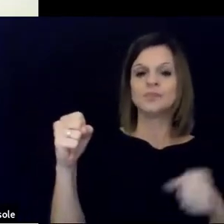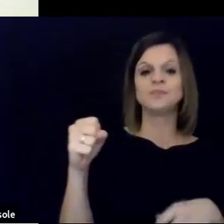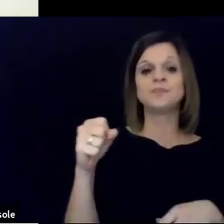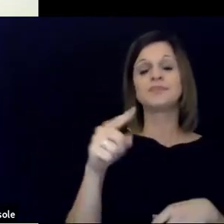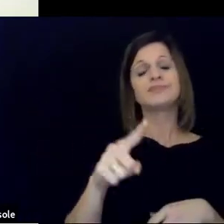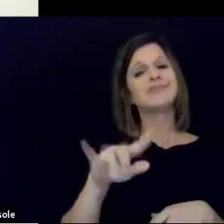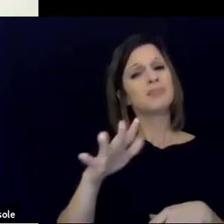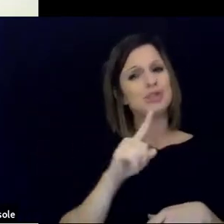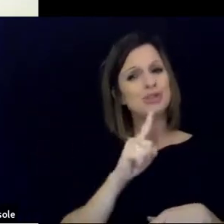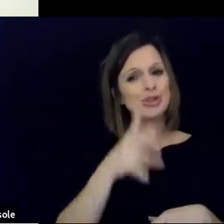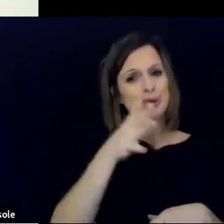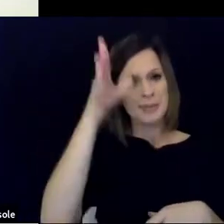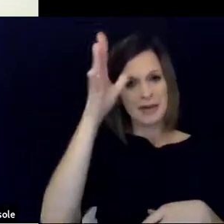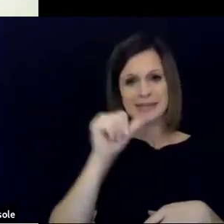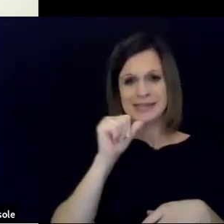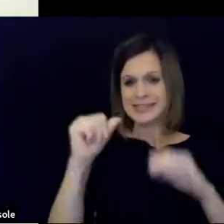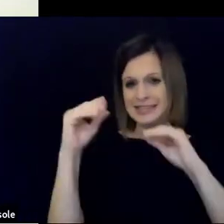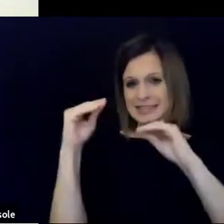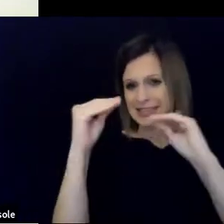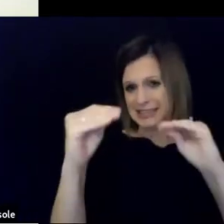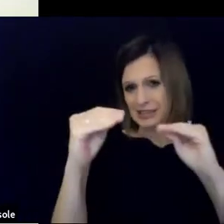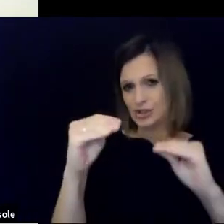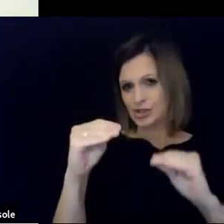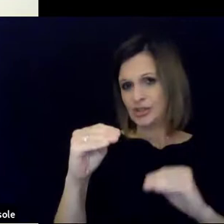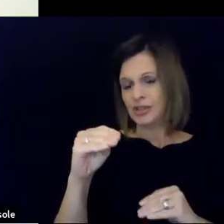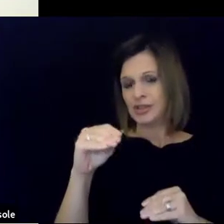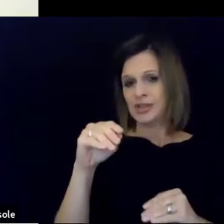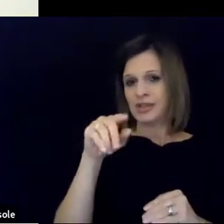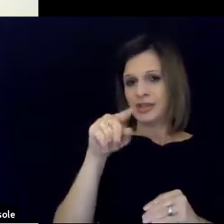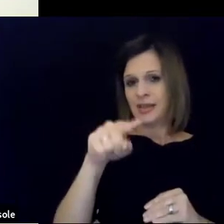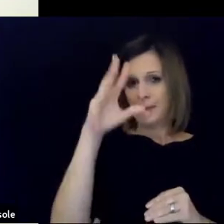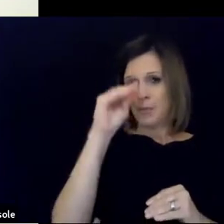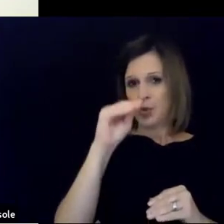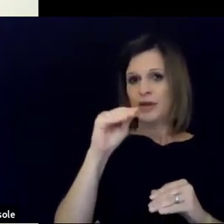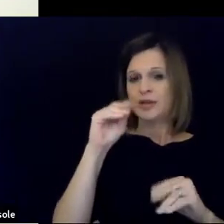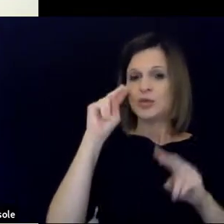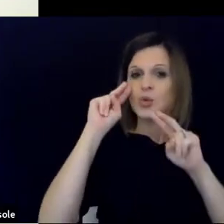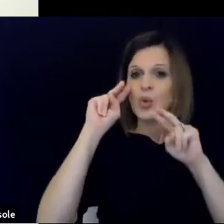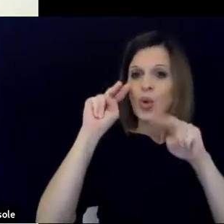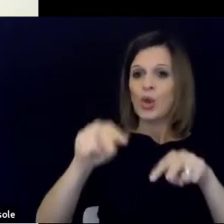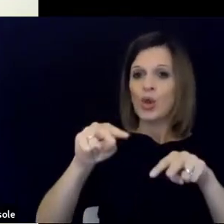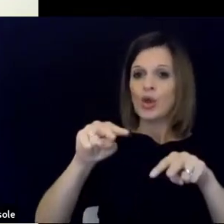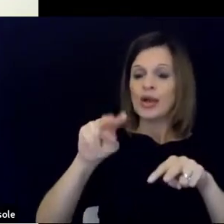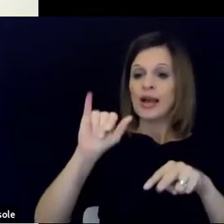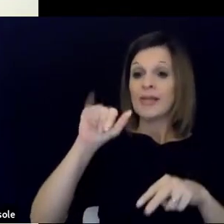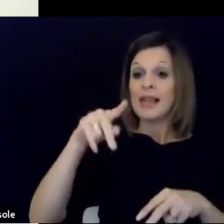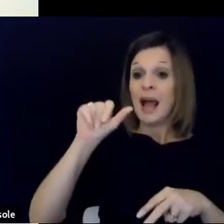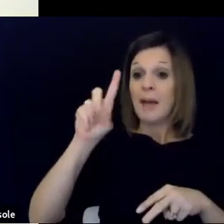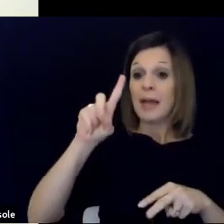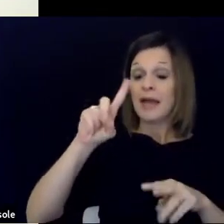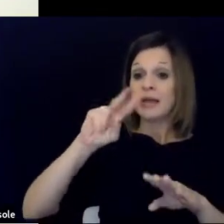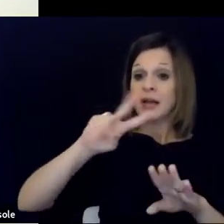to look at the iPad by being upside down, be very unlikely.